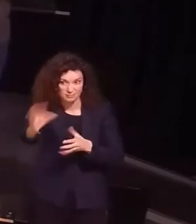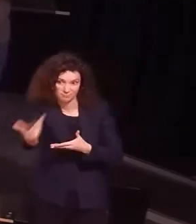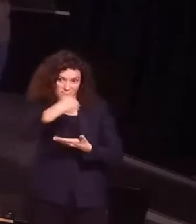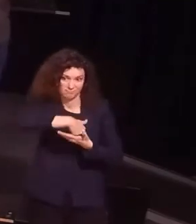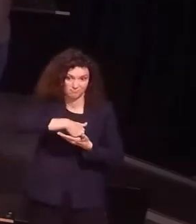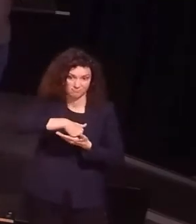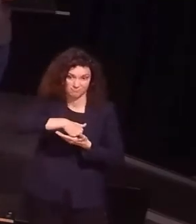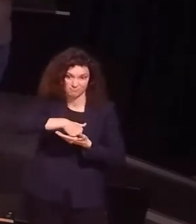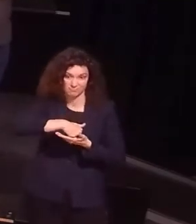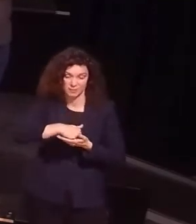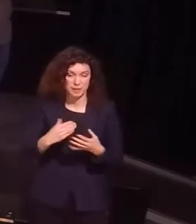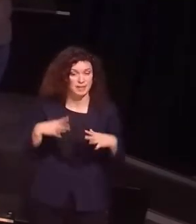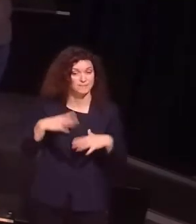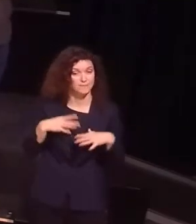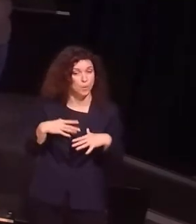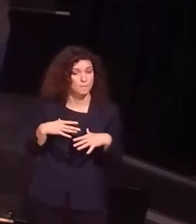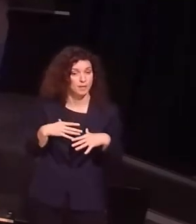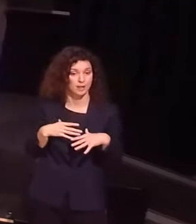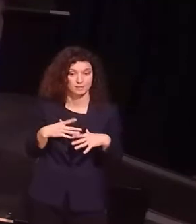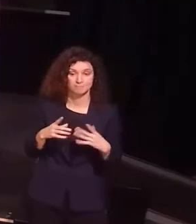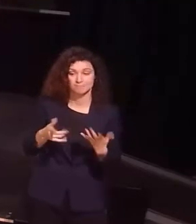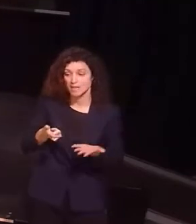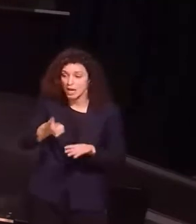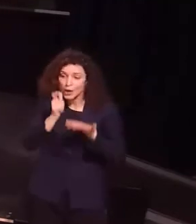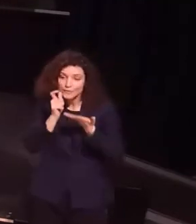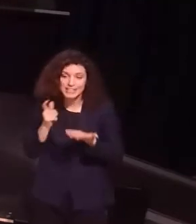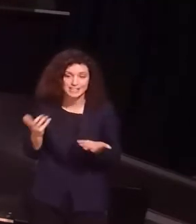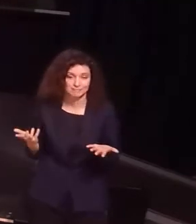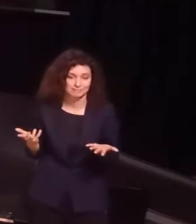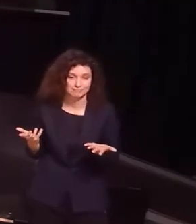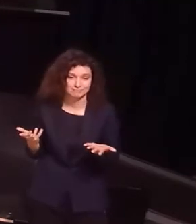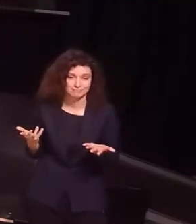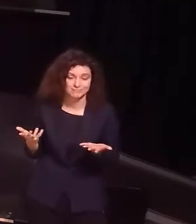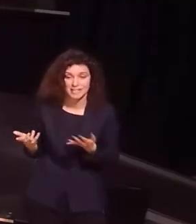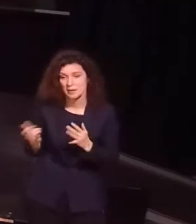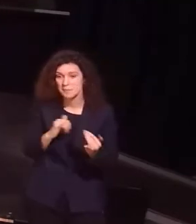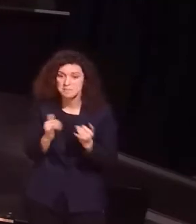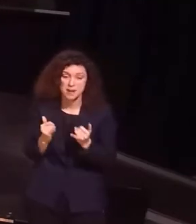for something informal, coffee, maybe an after-work drink,